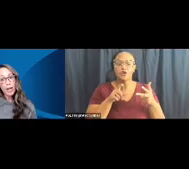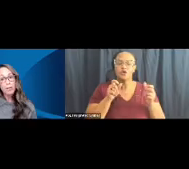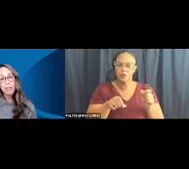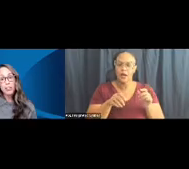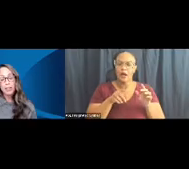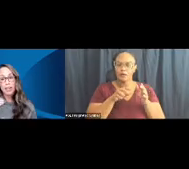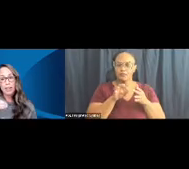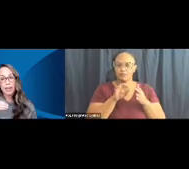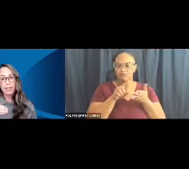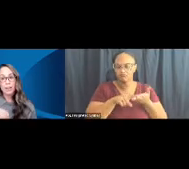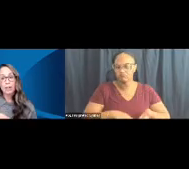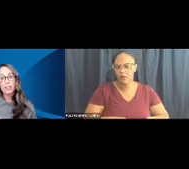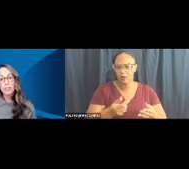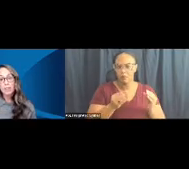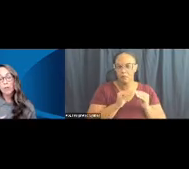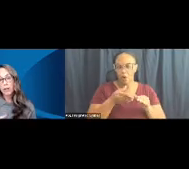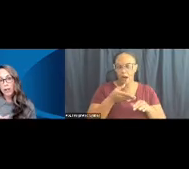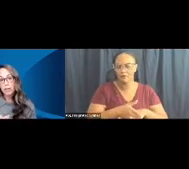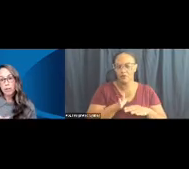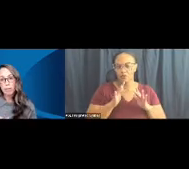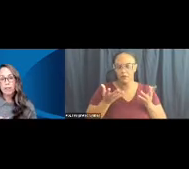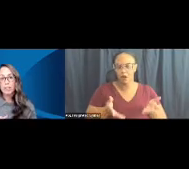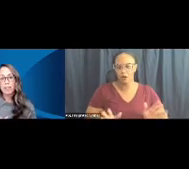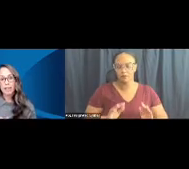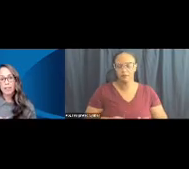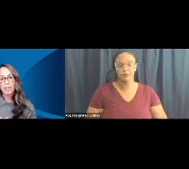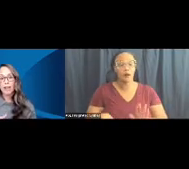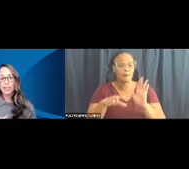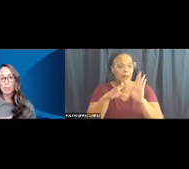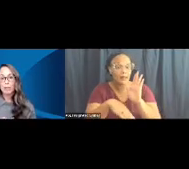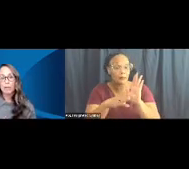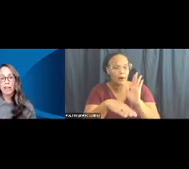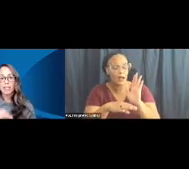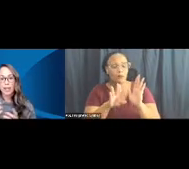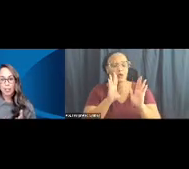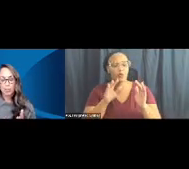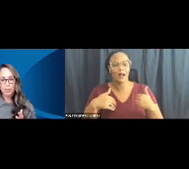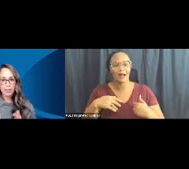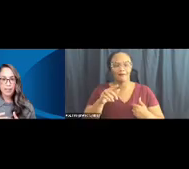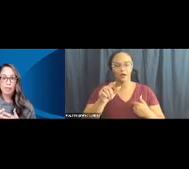at the bottom of each indicator handout is a QR code with a link to the SPPI dashboard